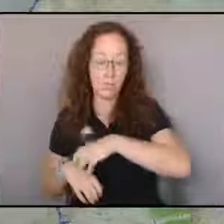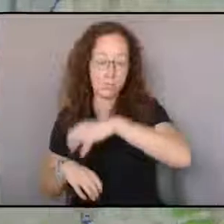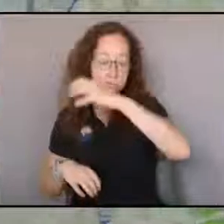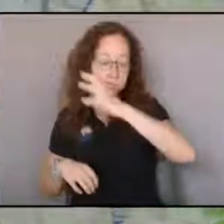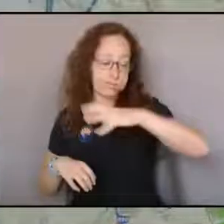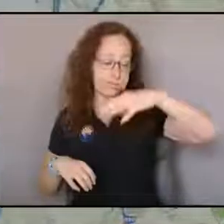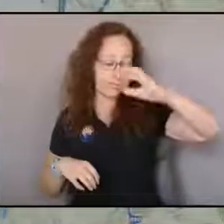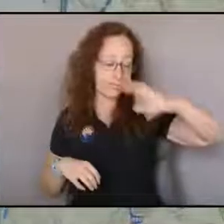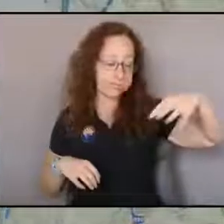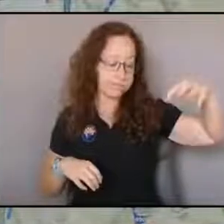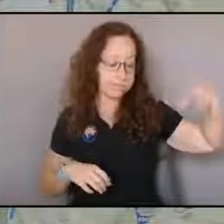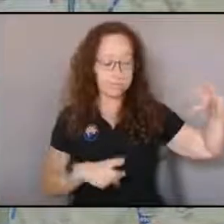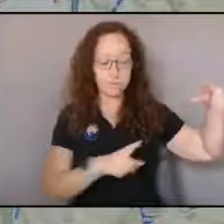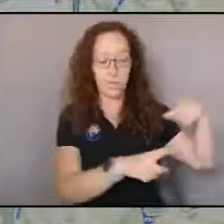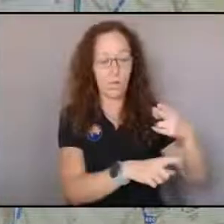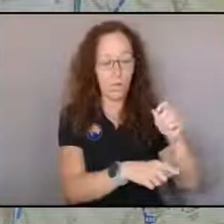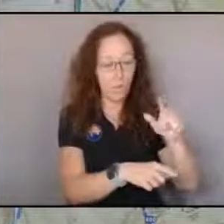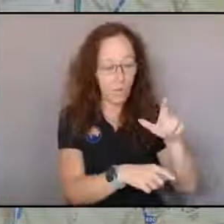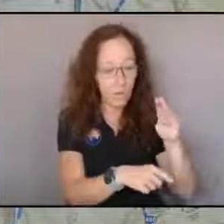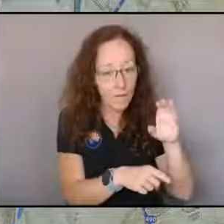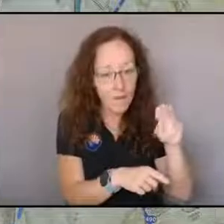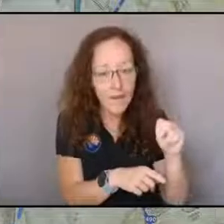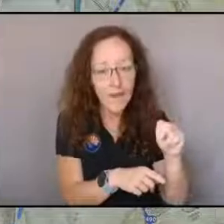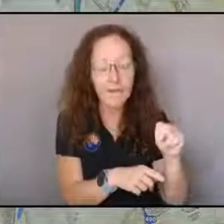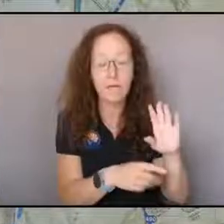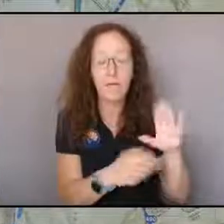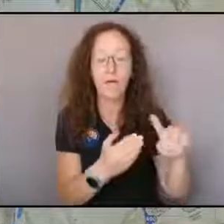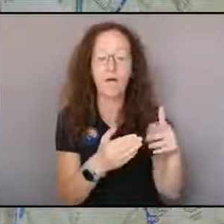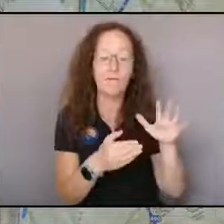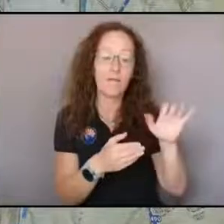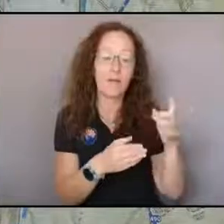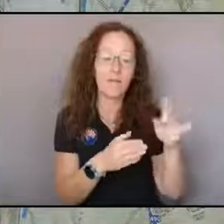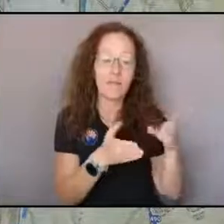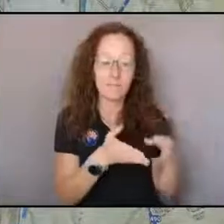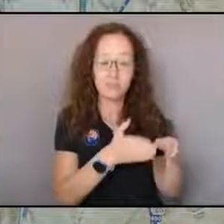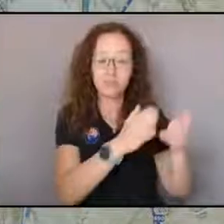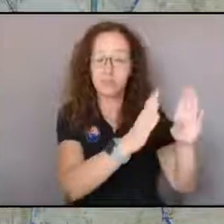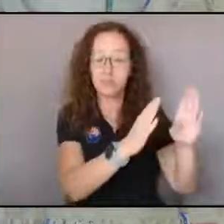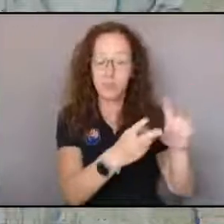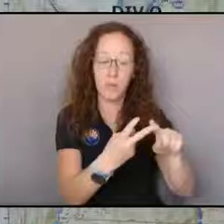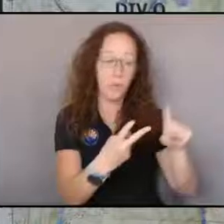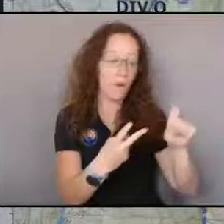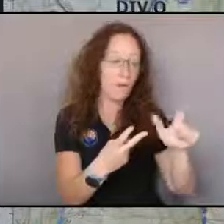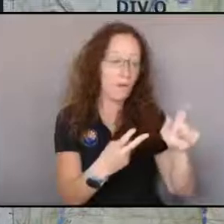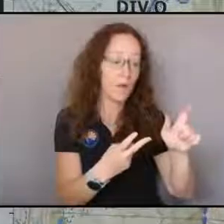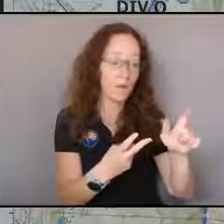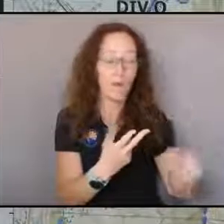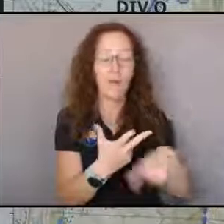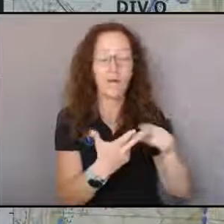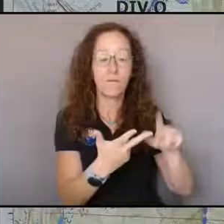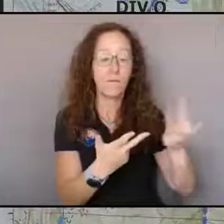OVER TO HOLMAN AND ACROSS AND WOULD HAVE PROBABLY BEEN VISIBLE TO ALL THE COMMUNITIES ALONG THE 518, THE 121